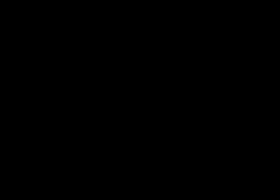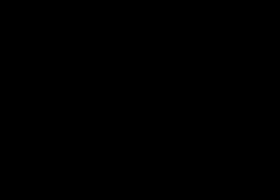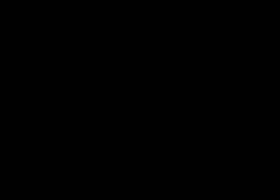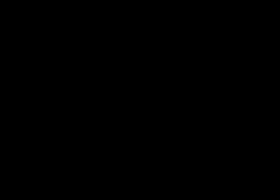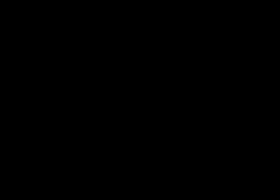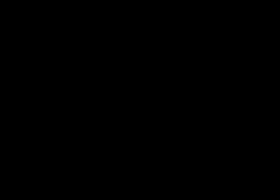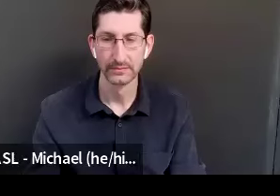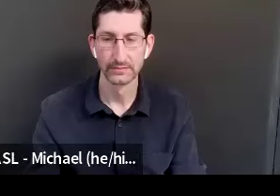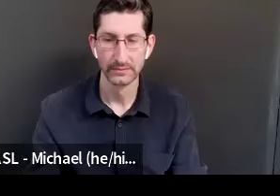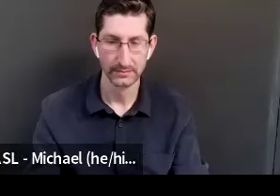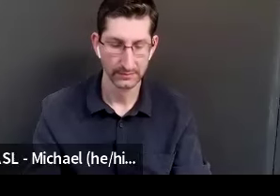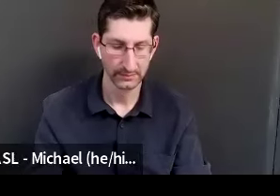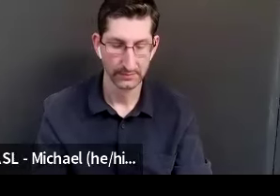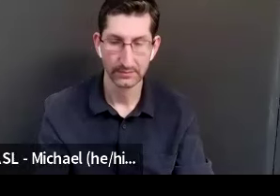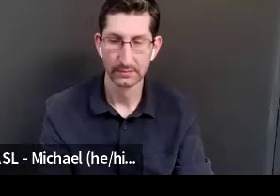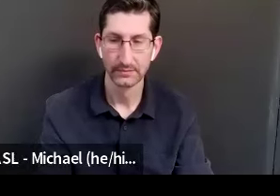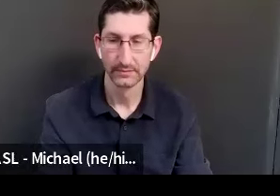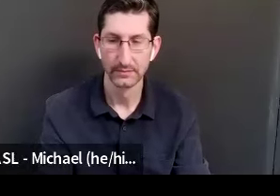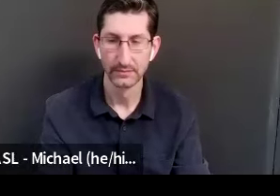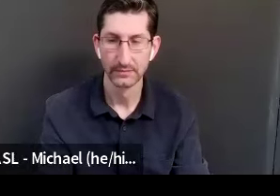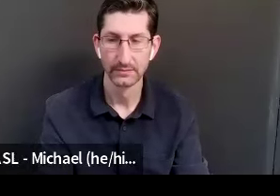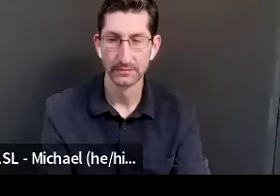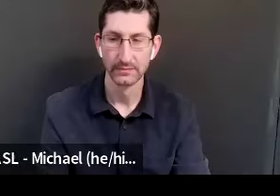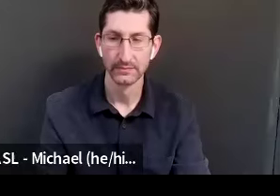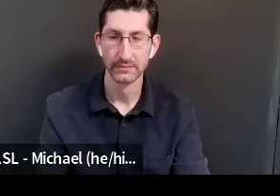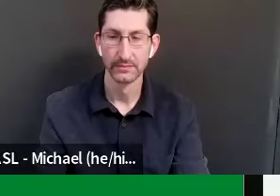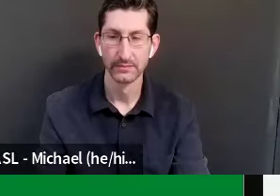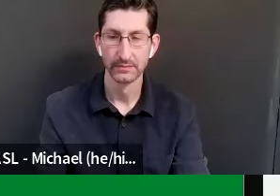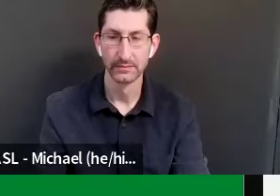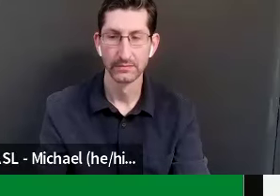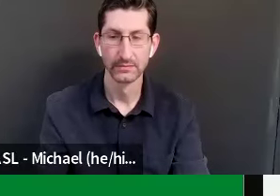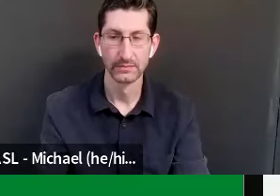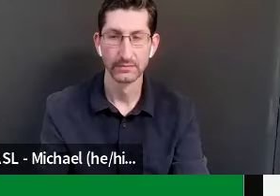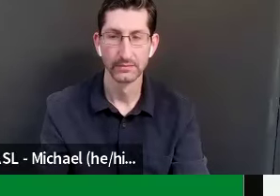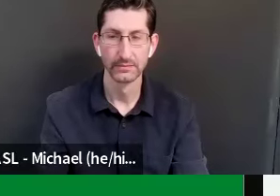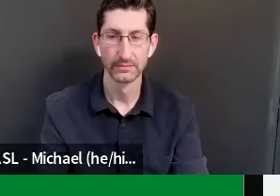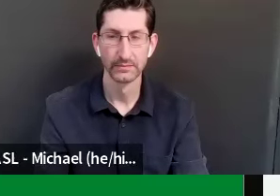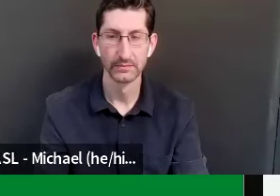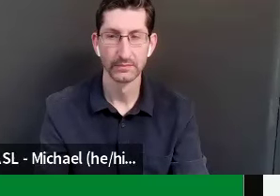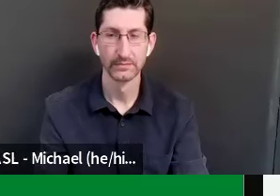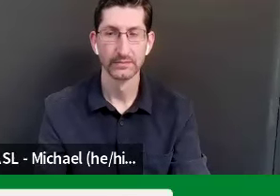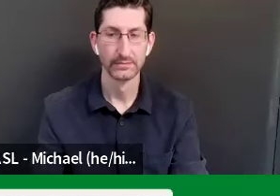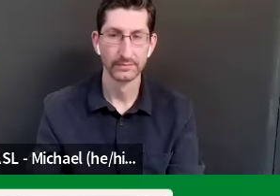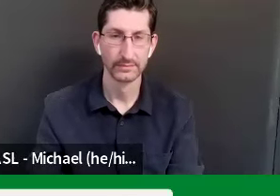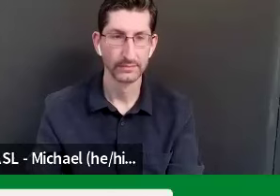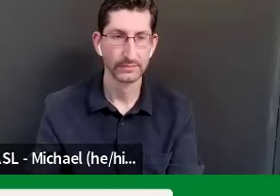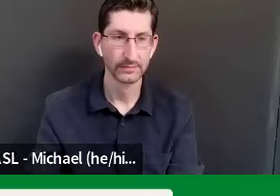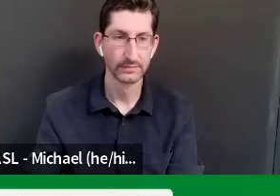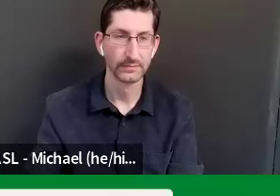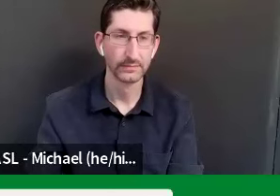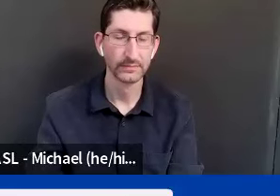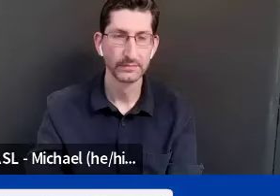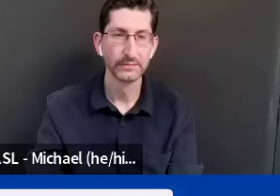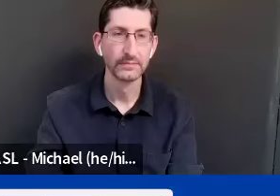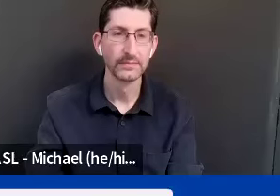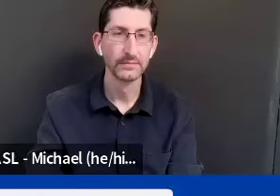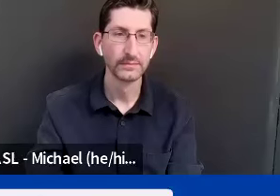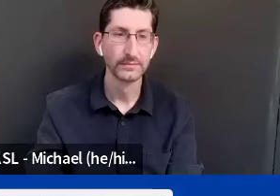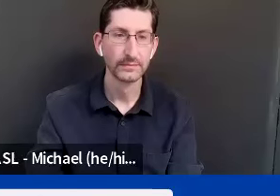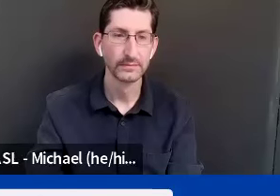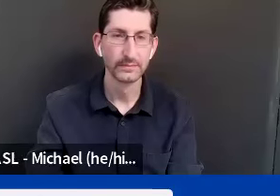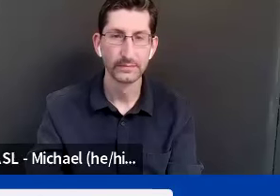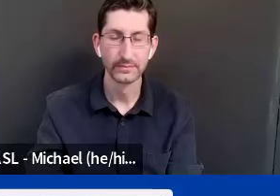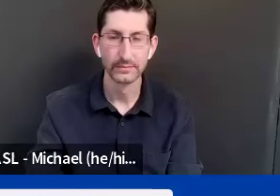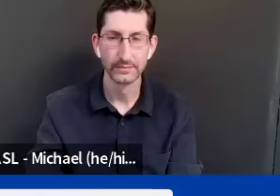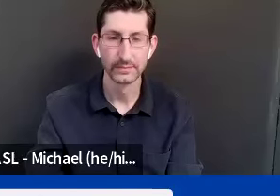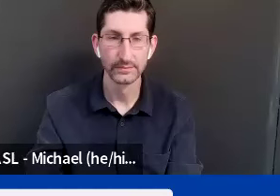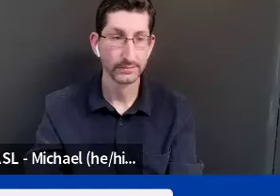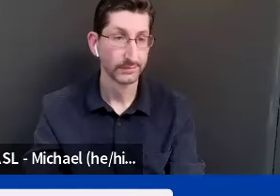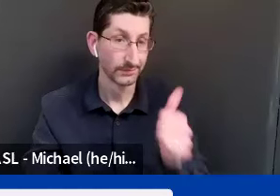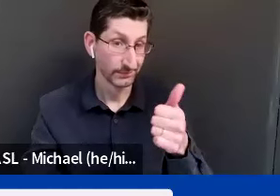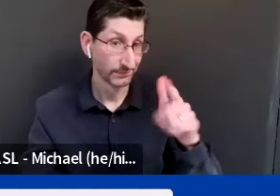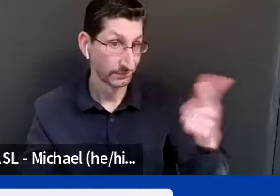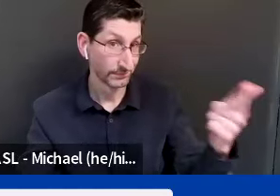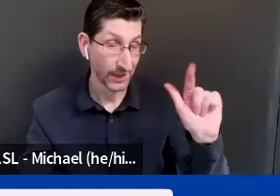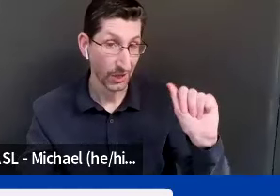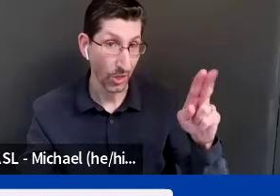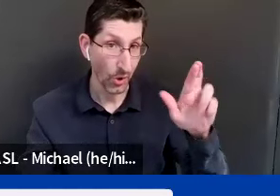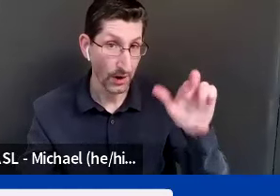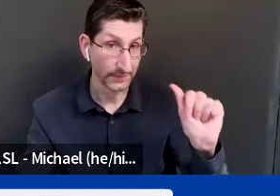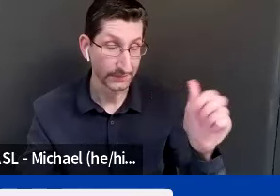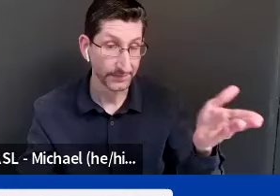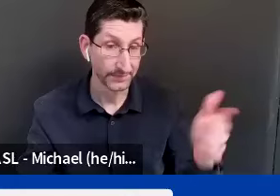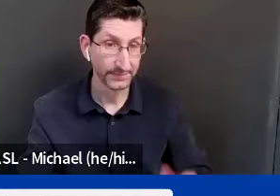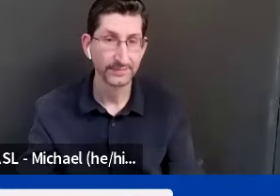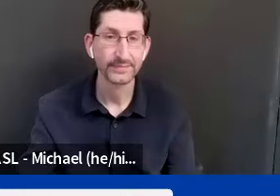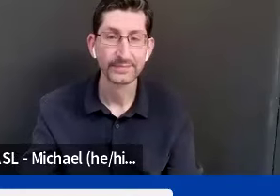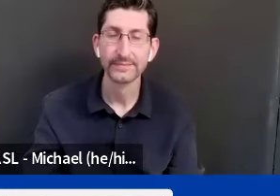FROM SYSTEM-WIDE ACCESSIBILITY.